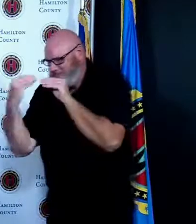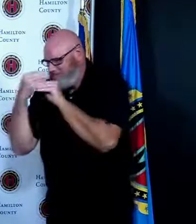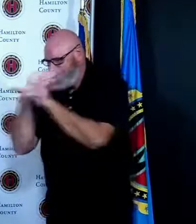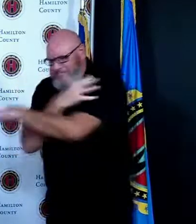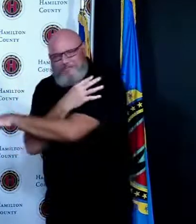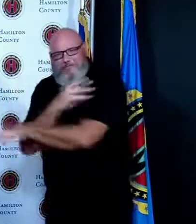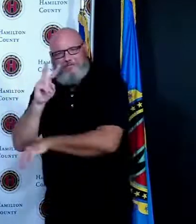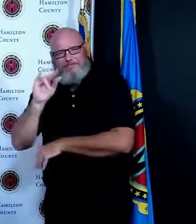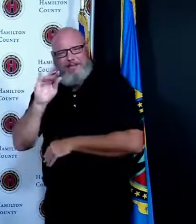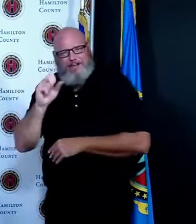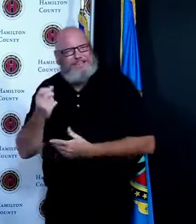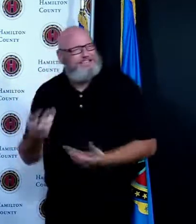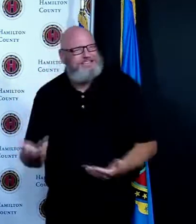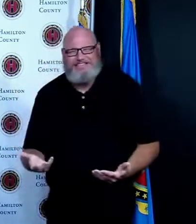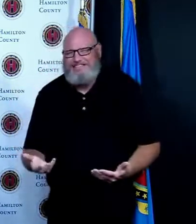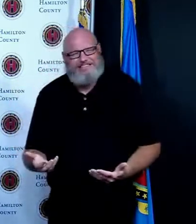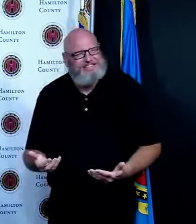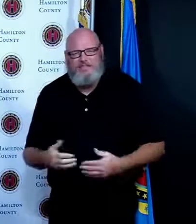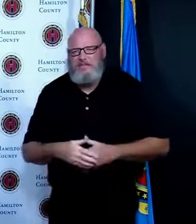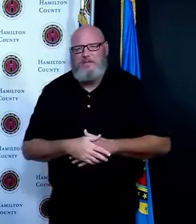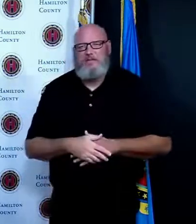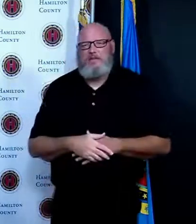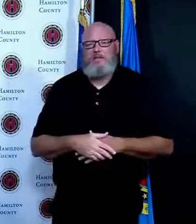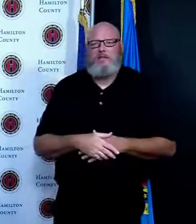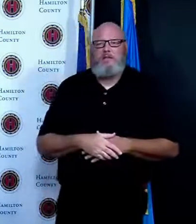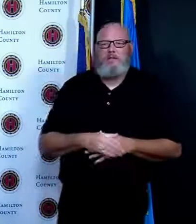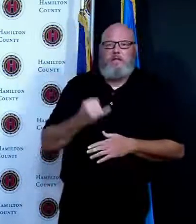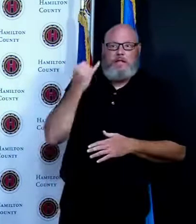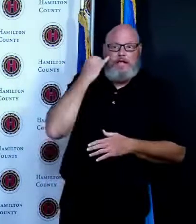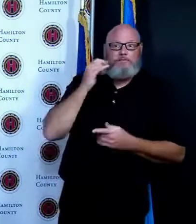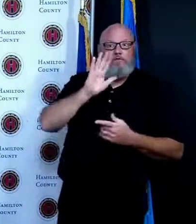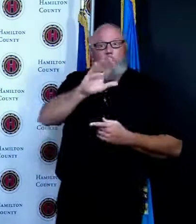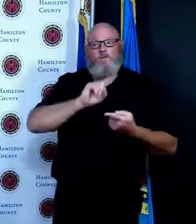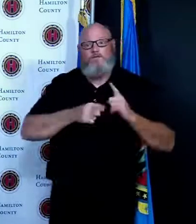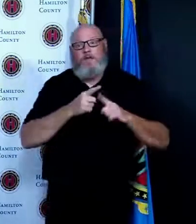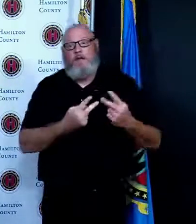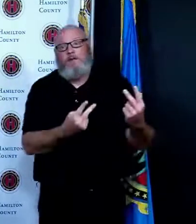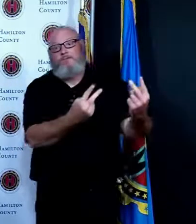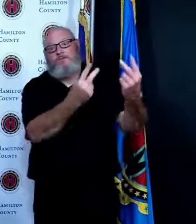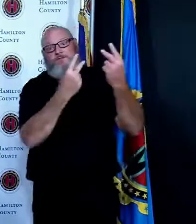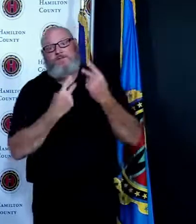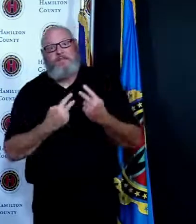friends over for campfires it's healthy we need to have social interaction but if you're letting